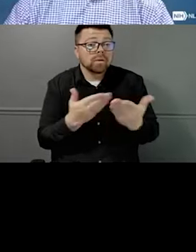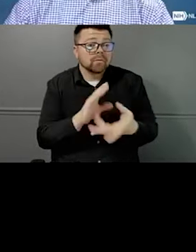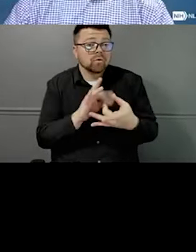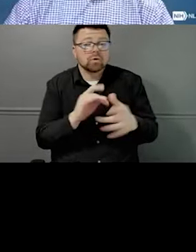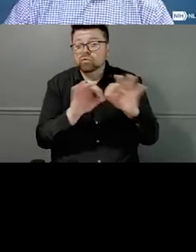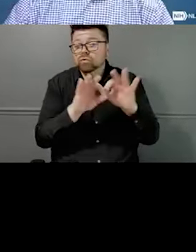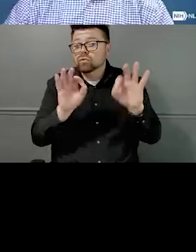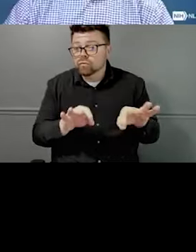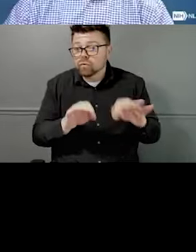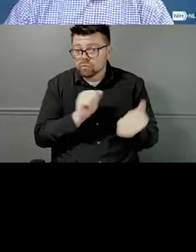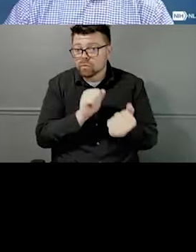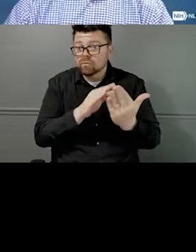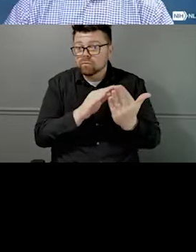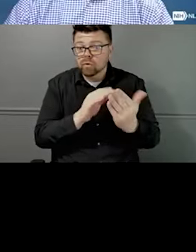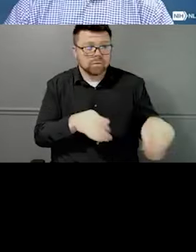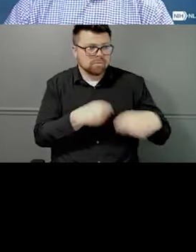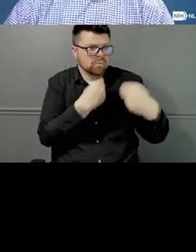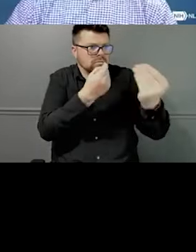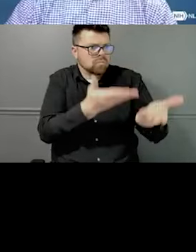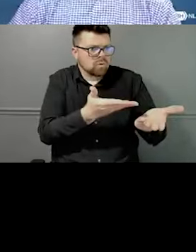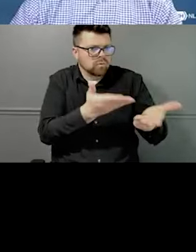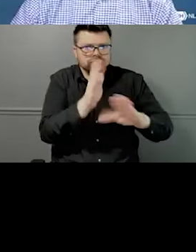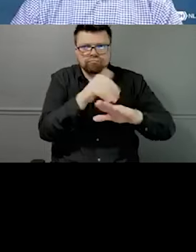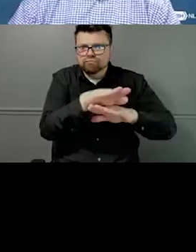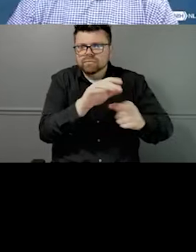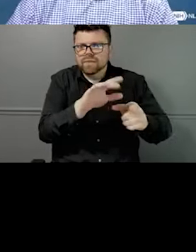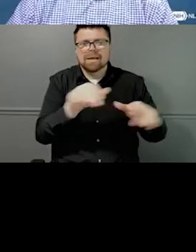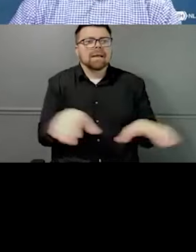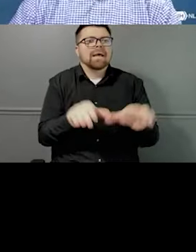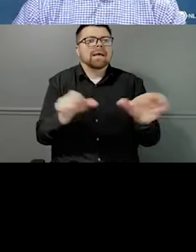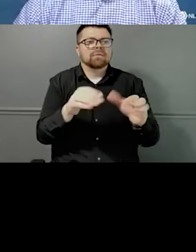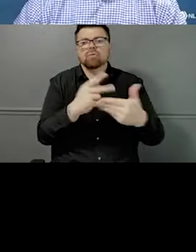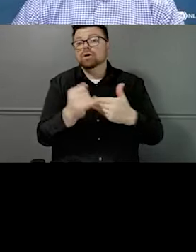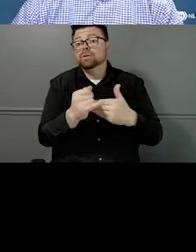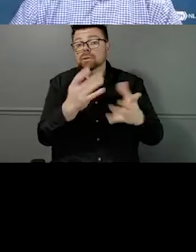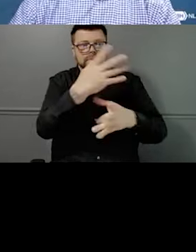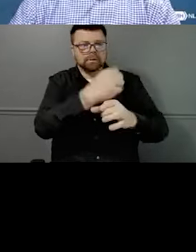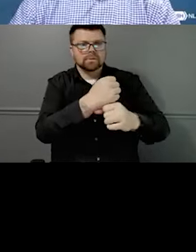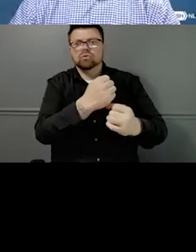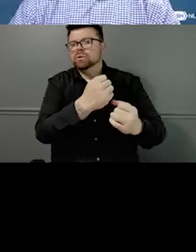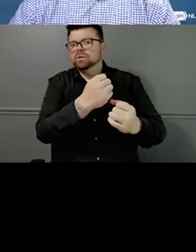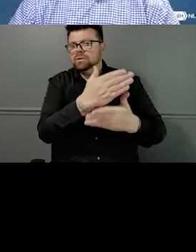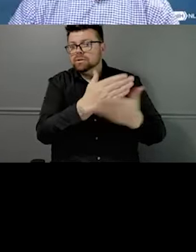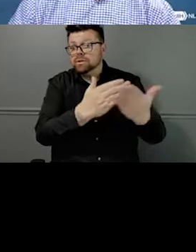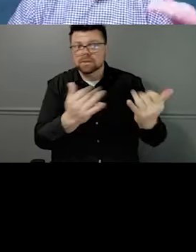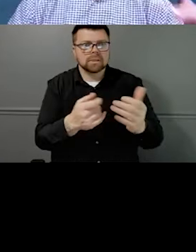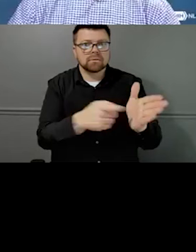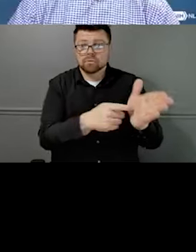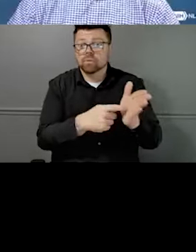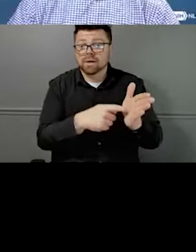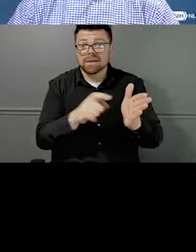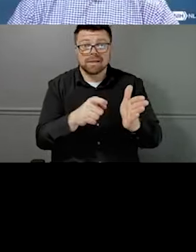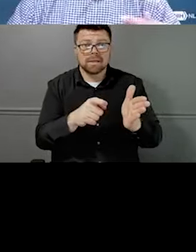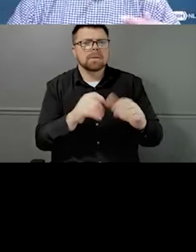the proposals and active project summary section is required now. You need to have at least one item in there in